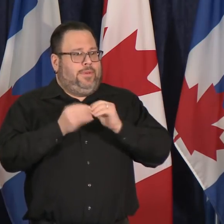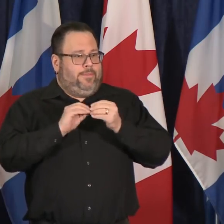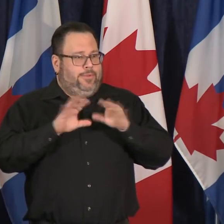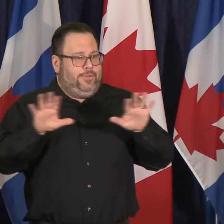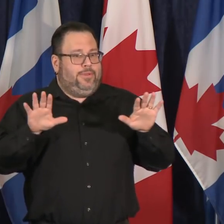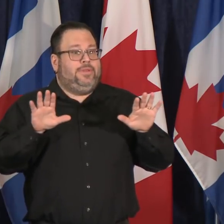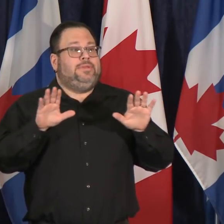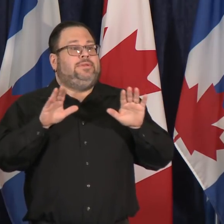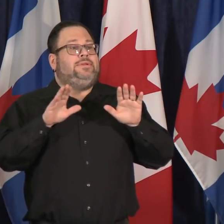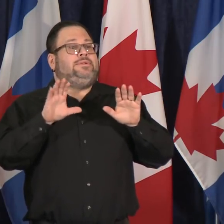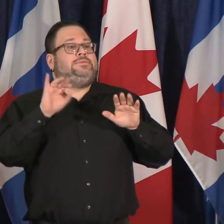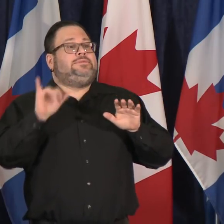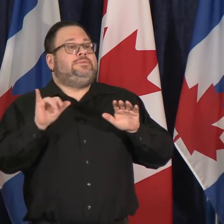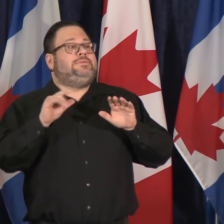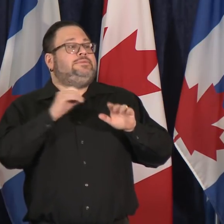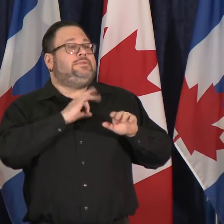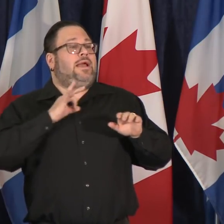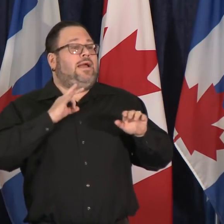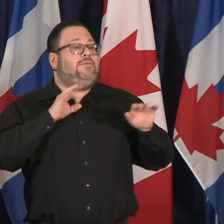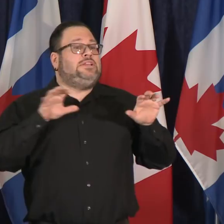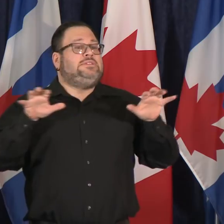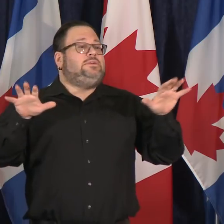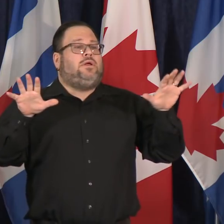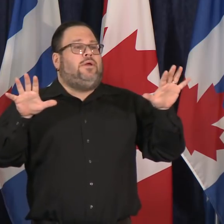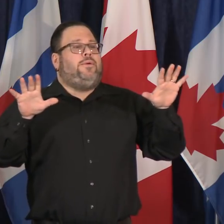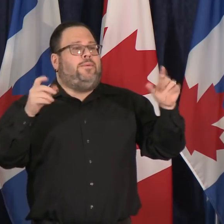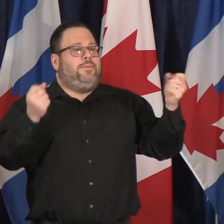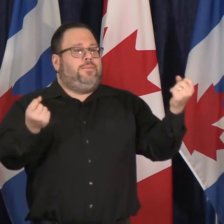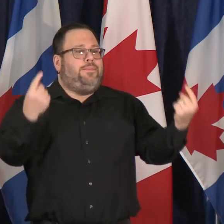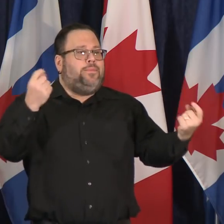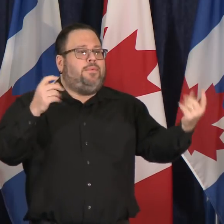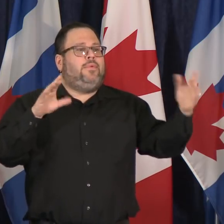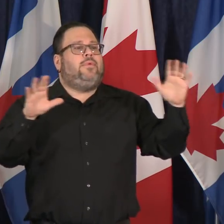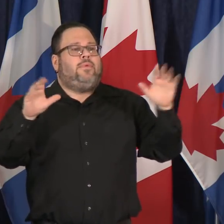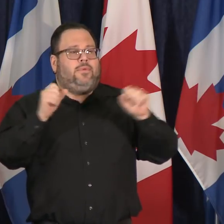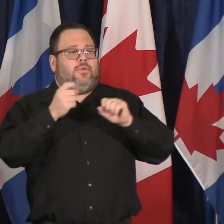practicing appropriate social distancing rest assured though the city's